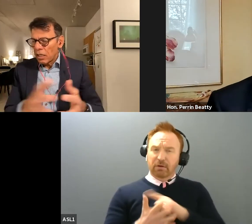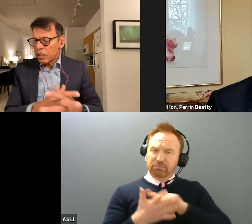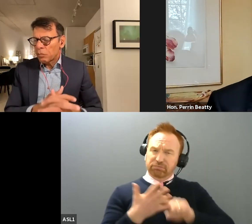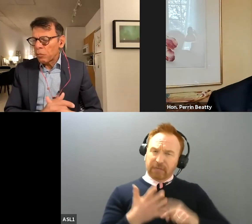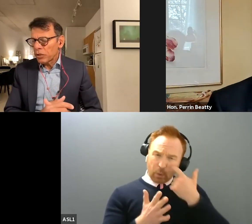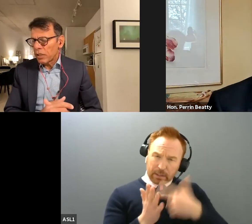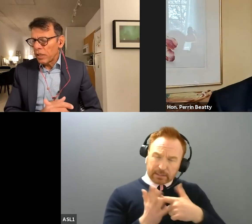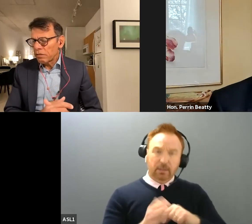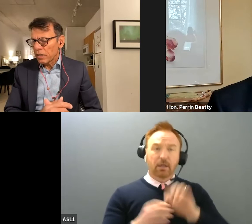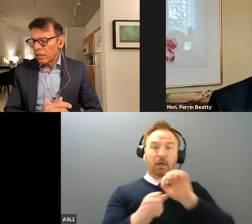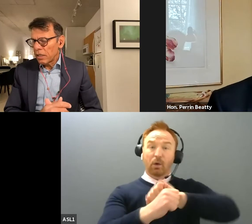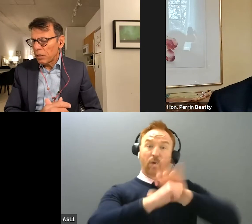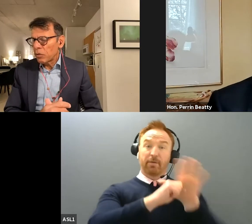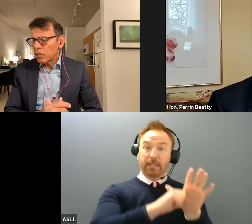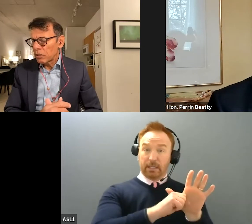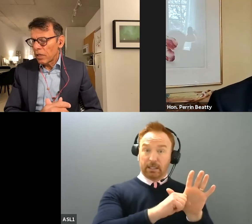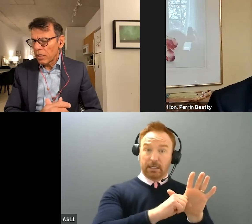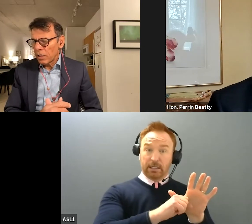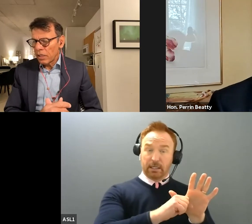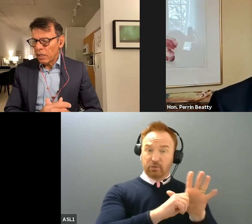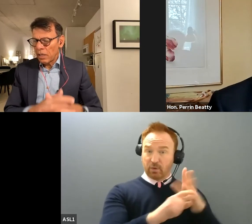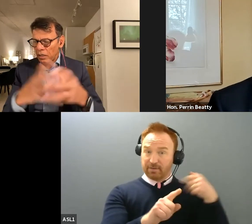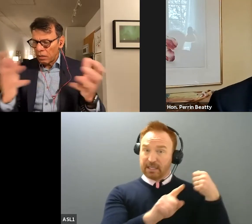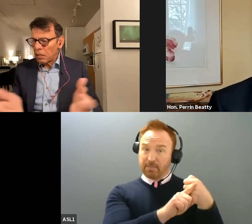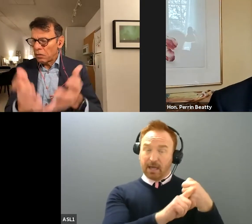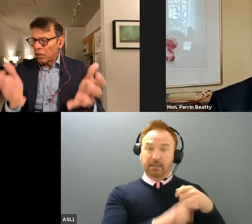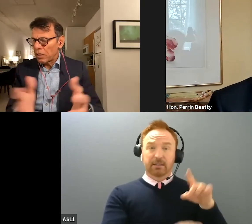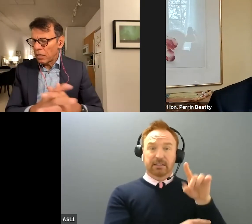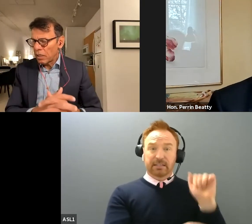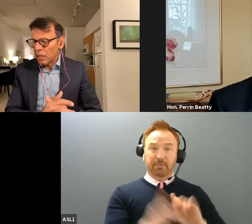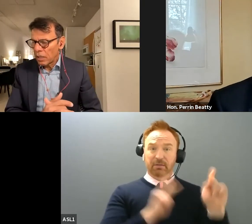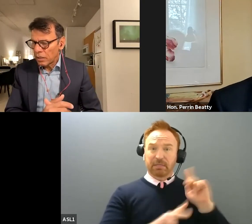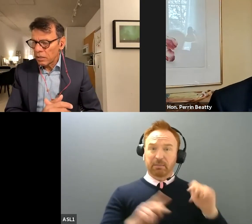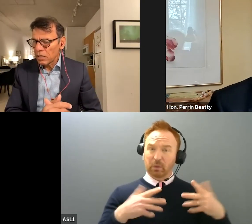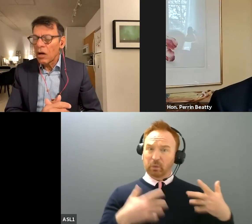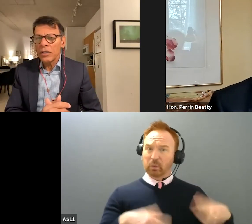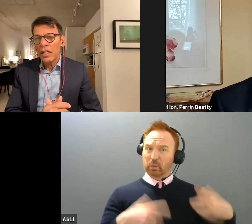disproportionately affected people with disabilities. And this is a longstanding